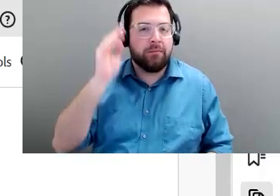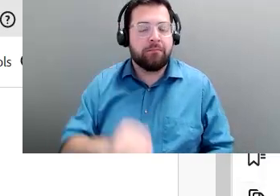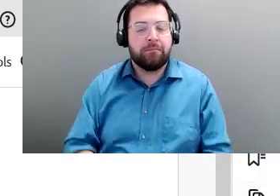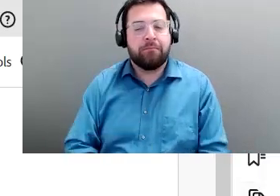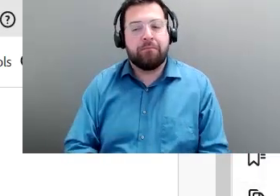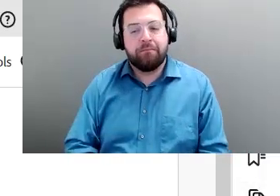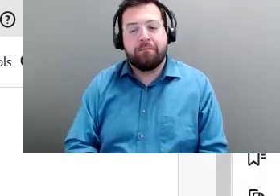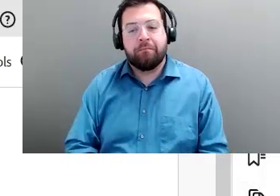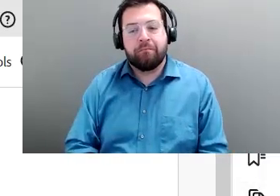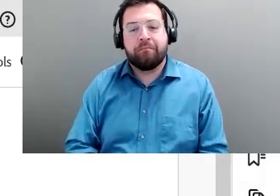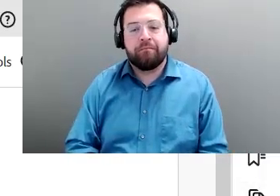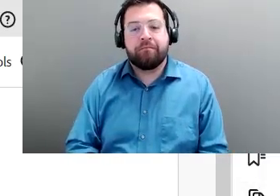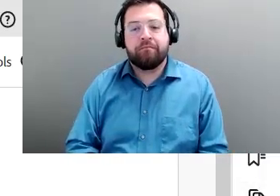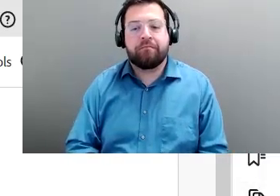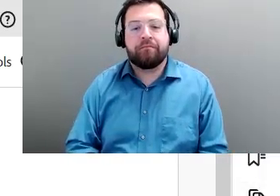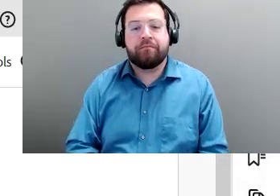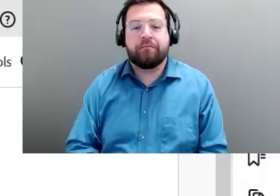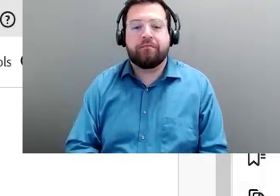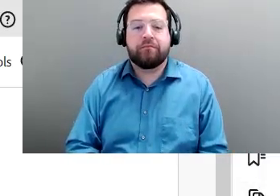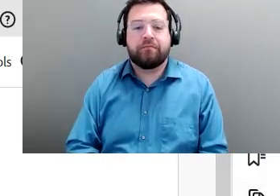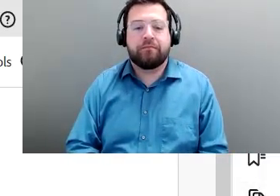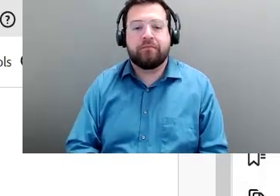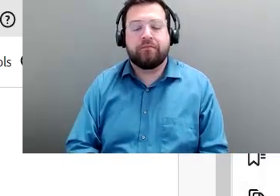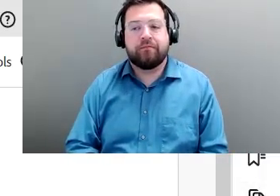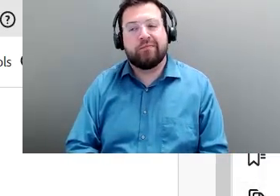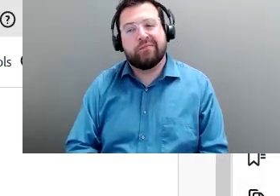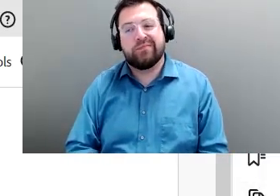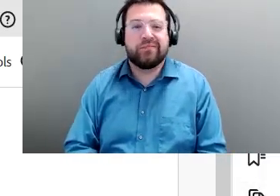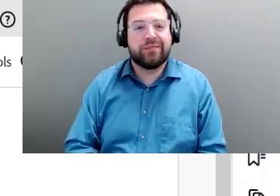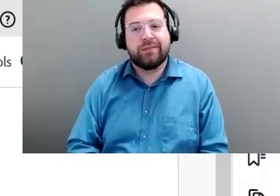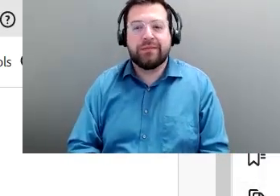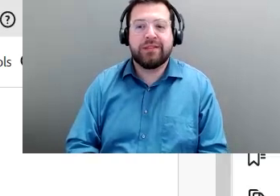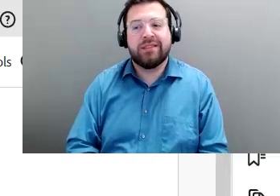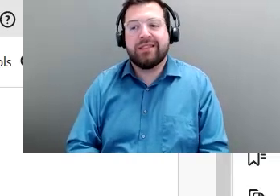Okay. I don't want to spend, too much...